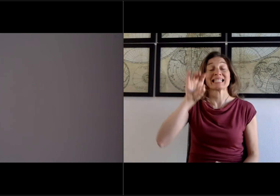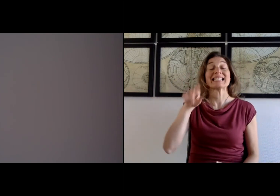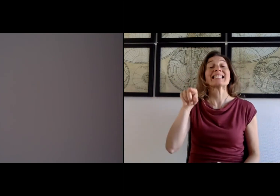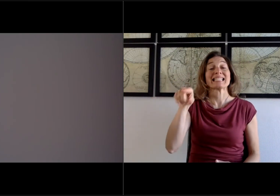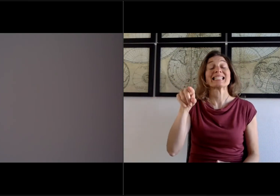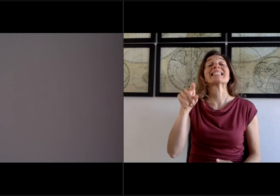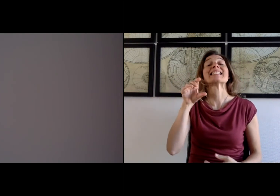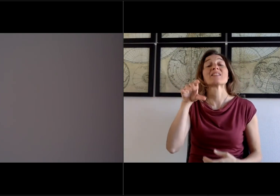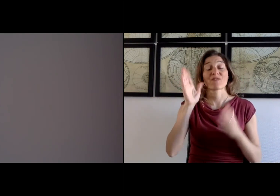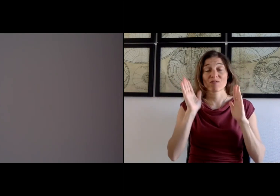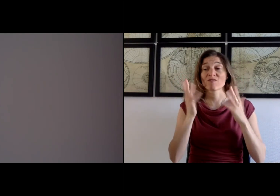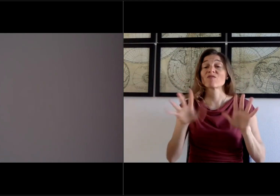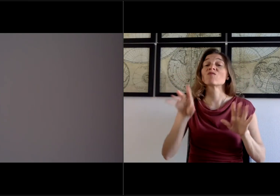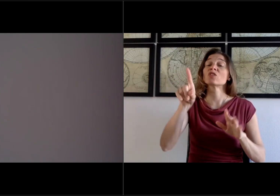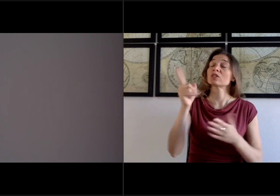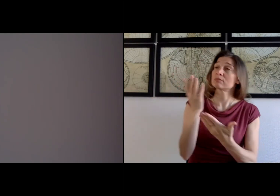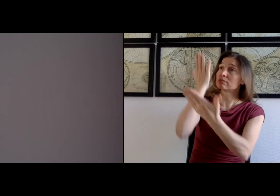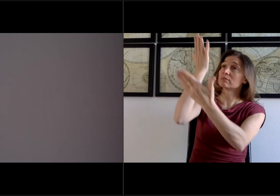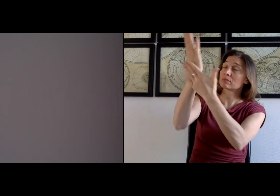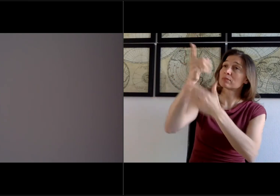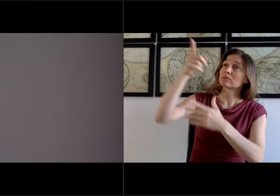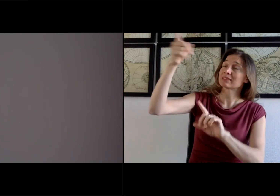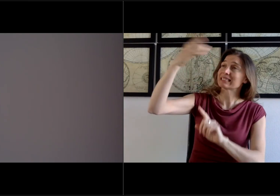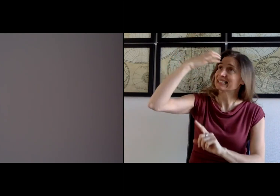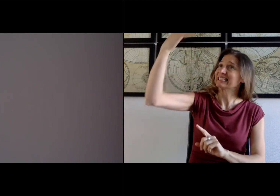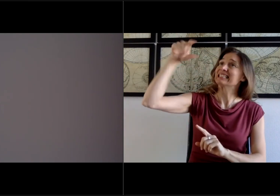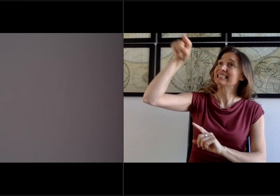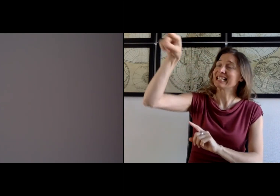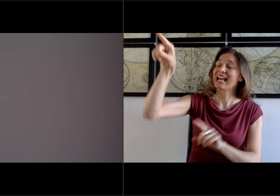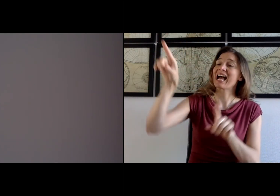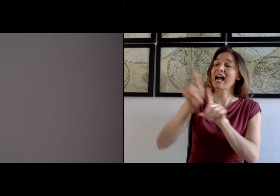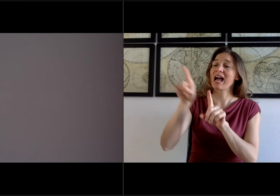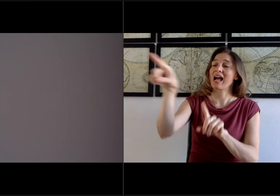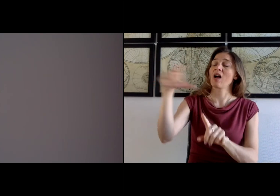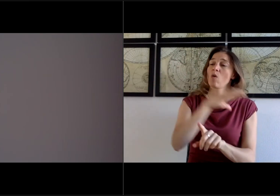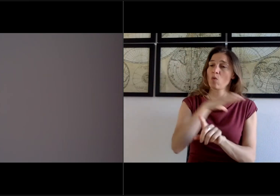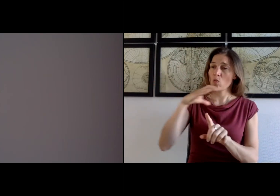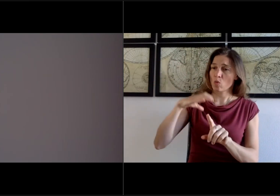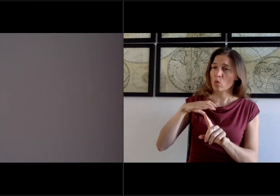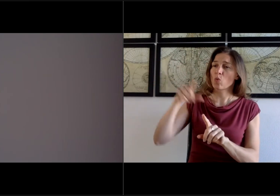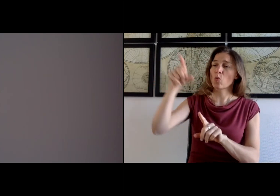to the state for Security and bioethics committee of the state.